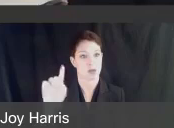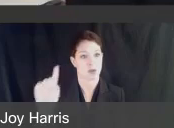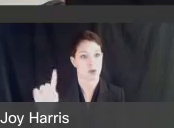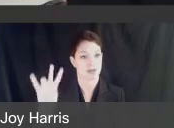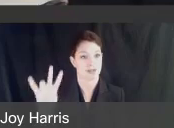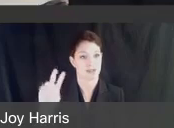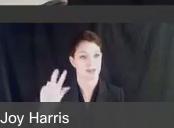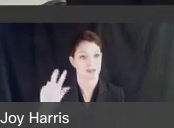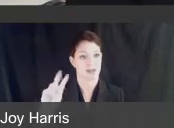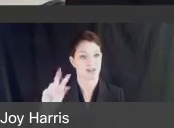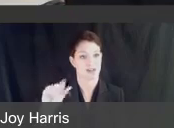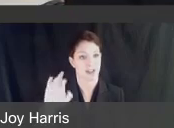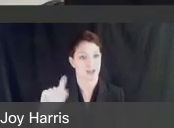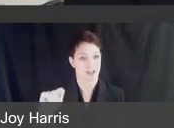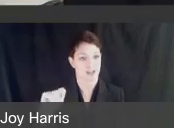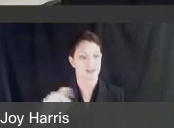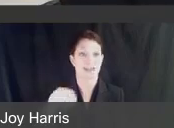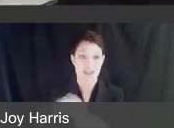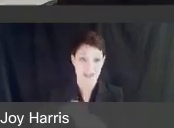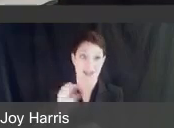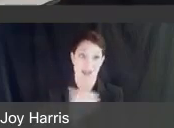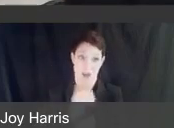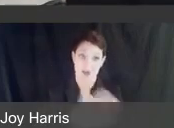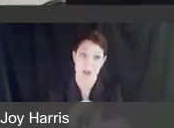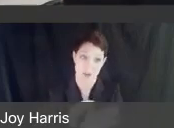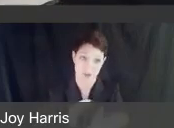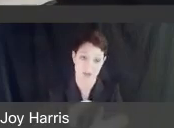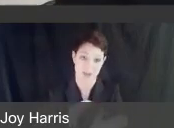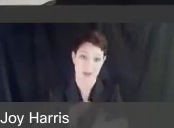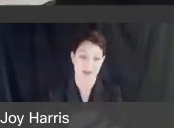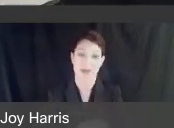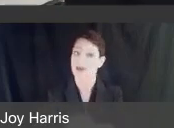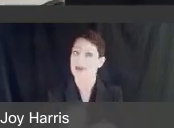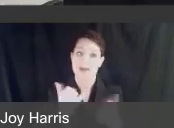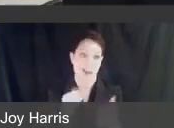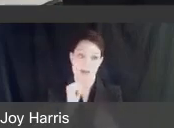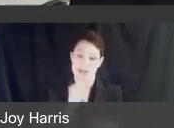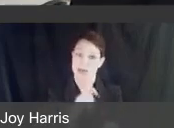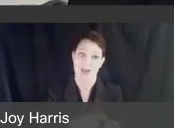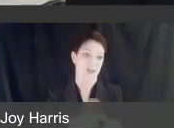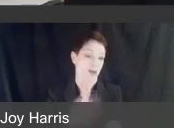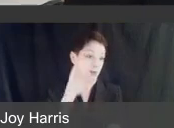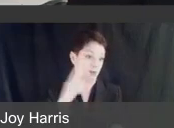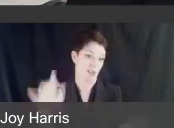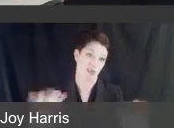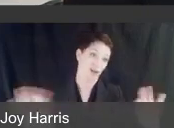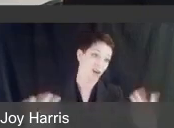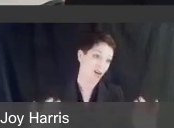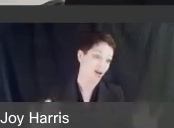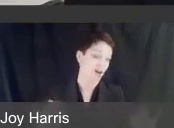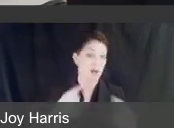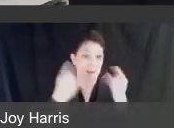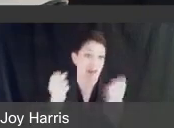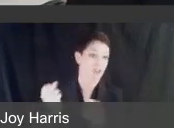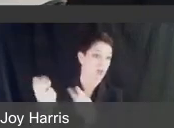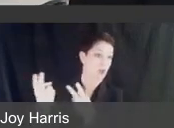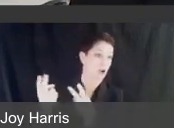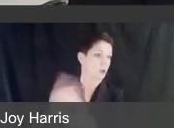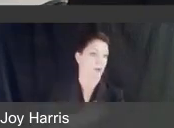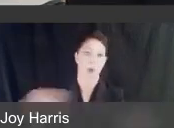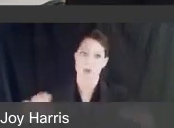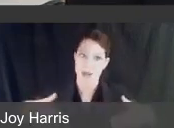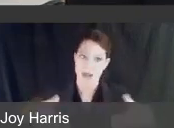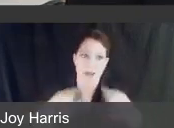in Montgomery County. So this is no time to let up and throw that mask away, not yet. We still need to